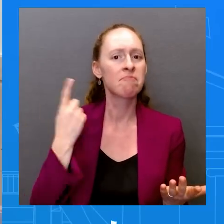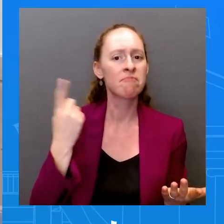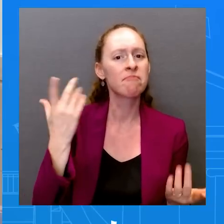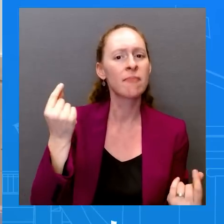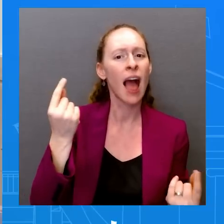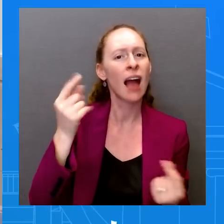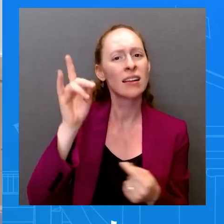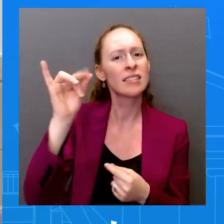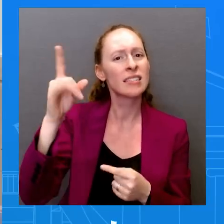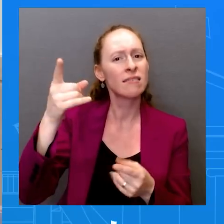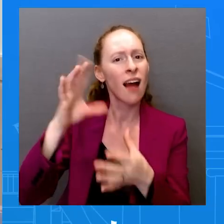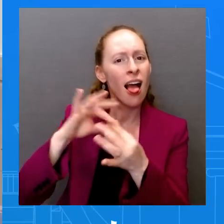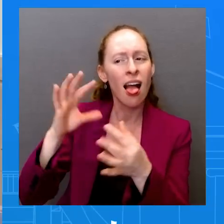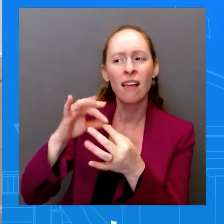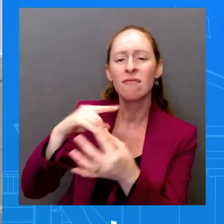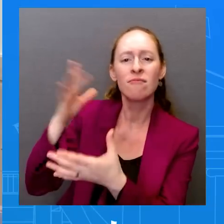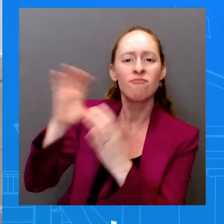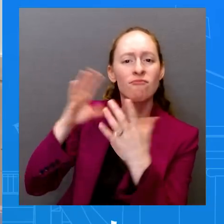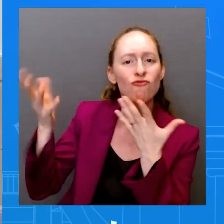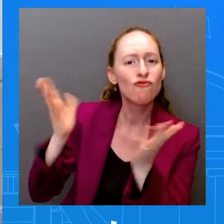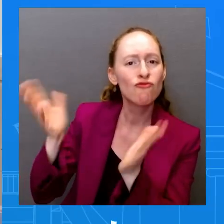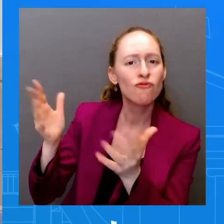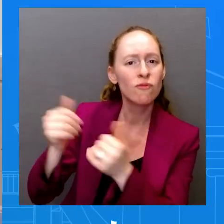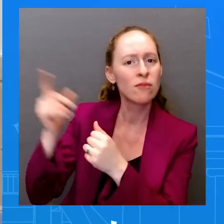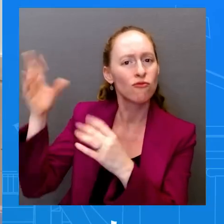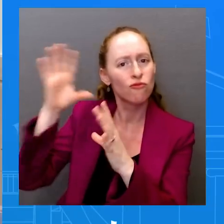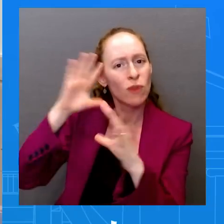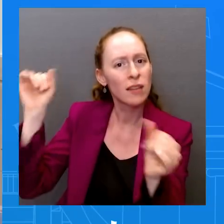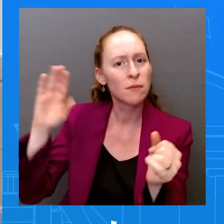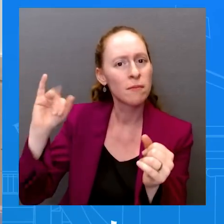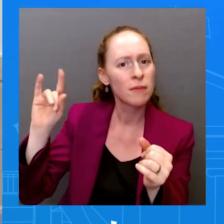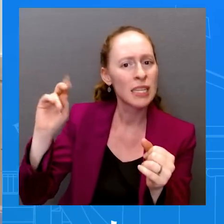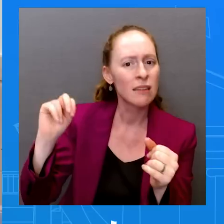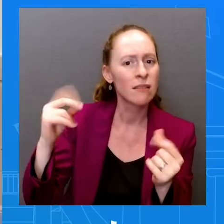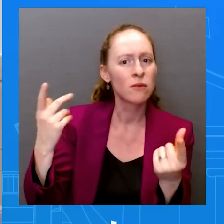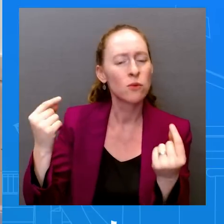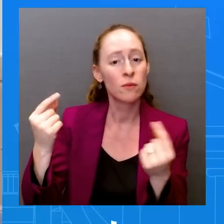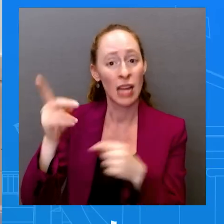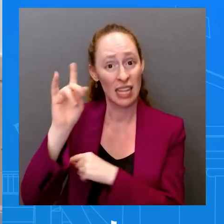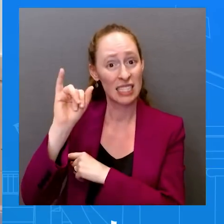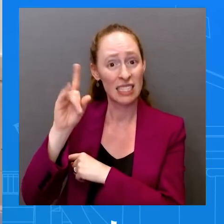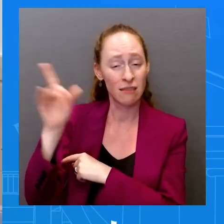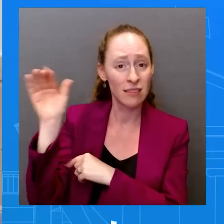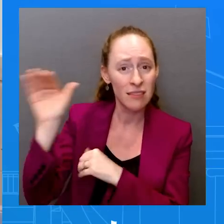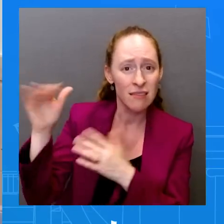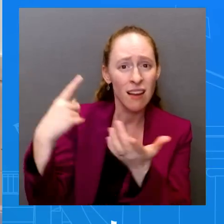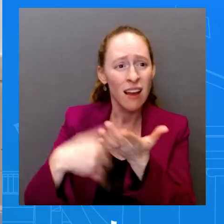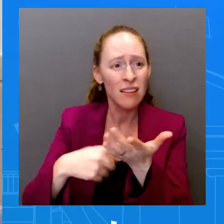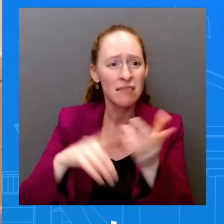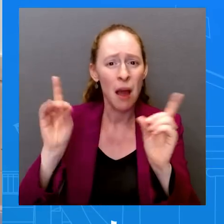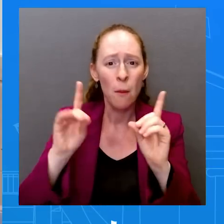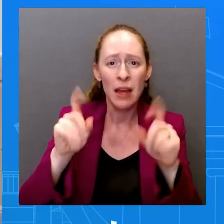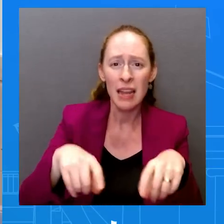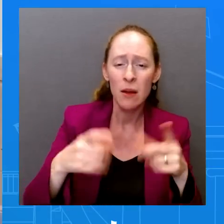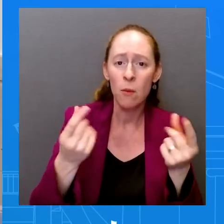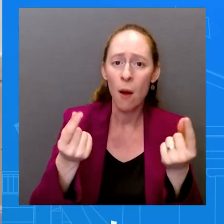given this uphill climb they still face even though the polls show it's an increasingly close midterm ahead? What did he say to the President